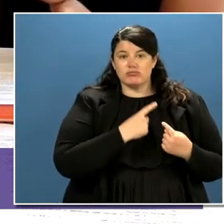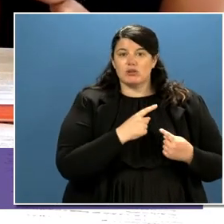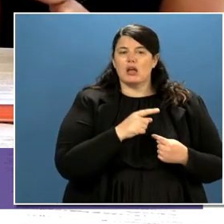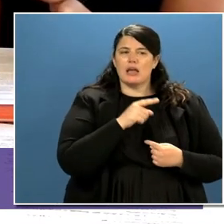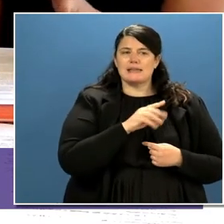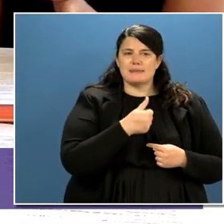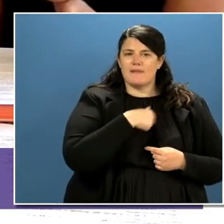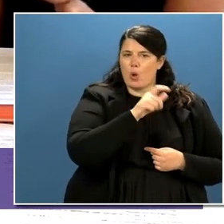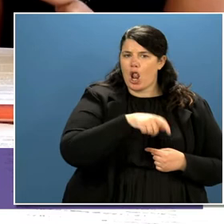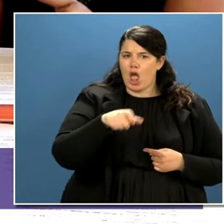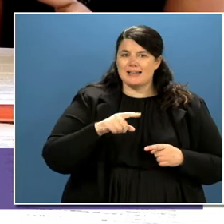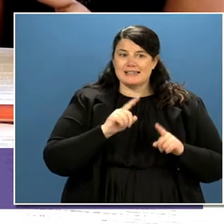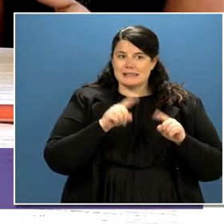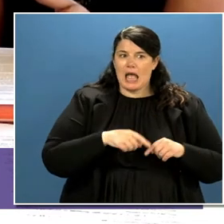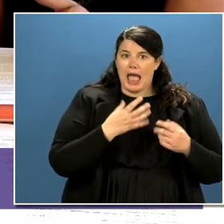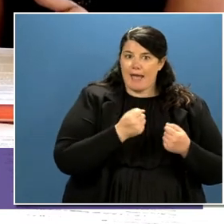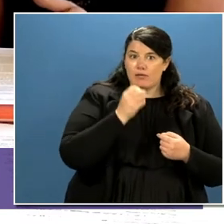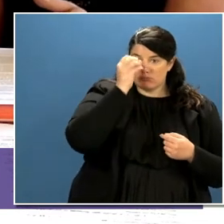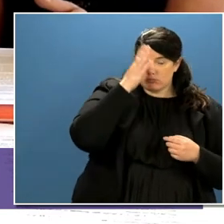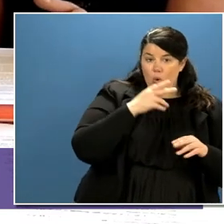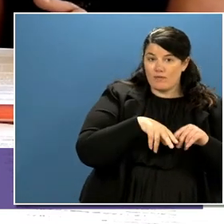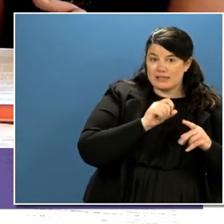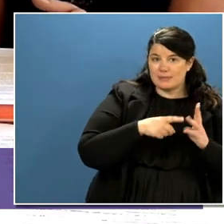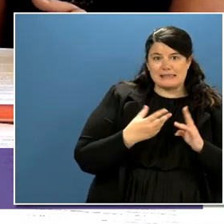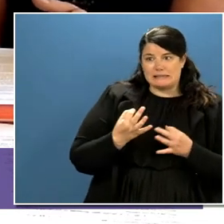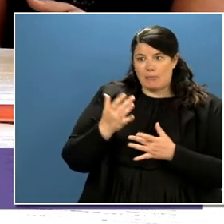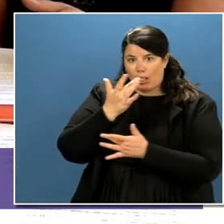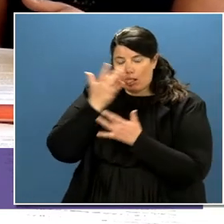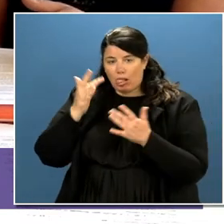And I think that is really important to think about, isn't that right, Steph, if